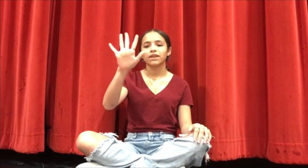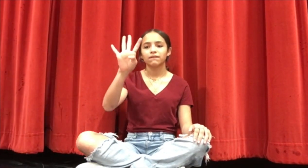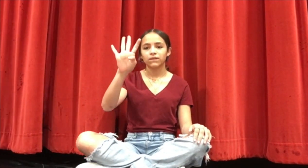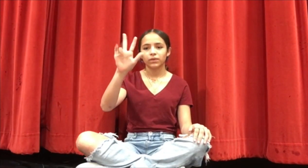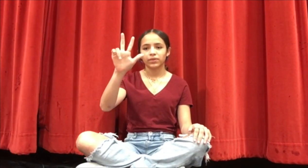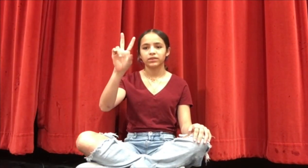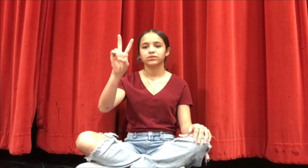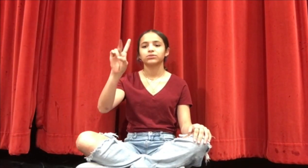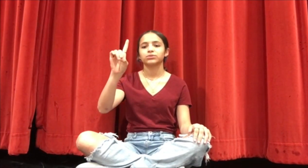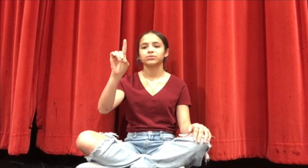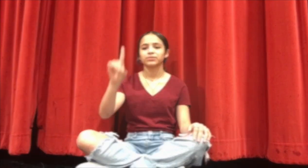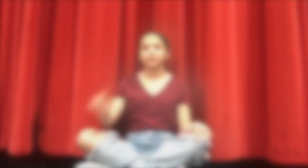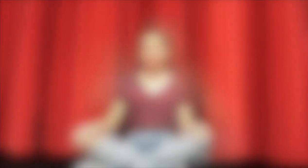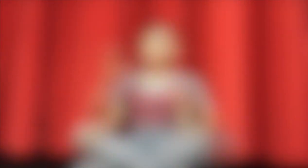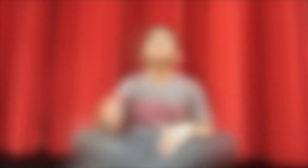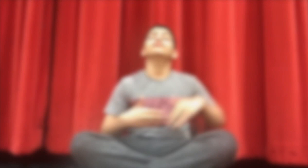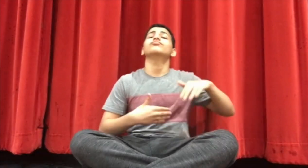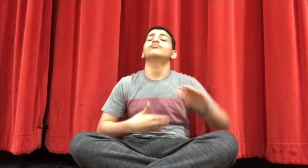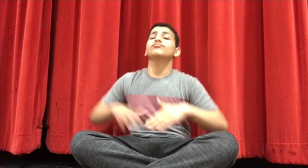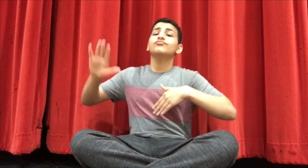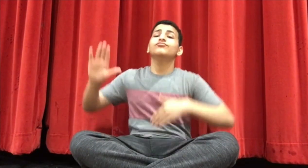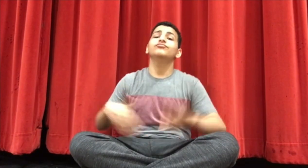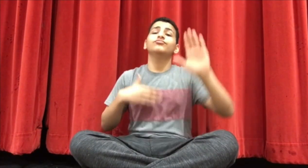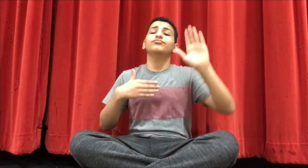ASL poetry numbers 54321.